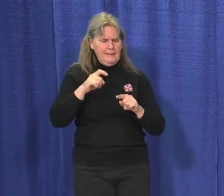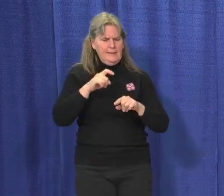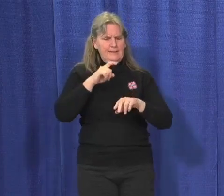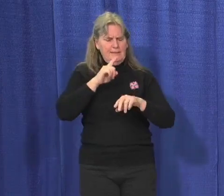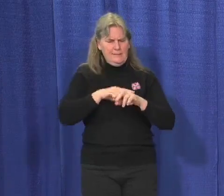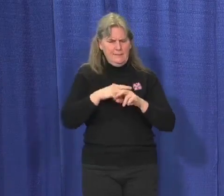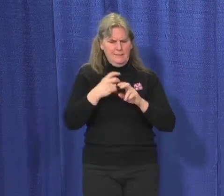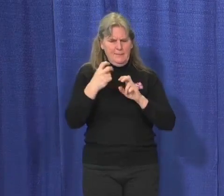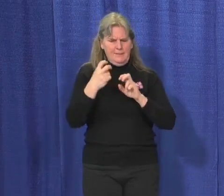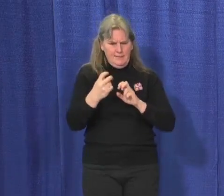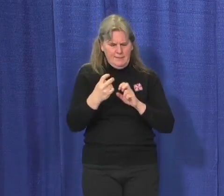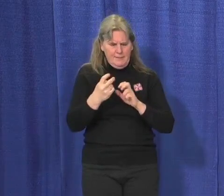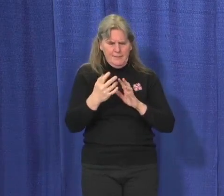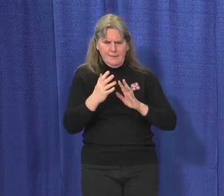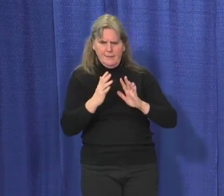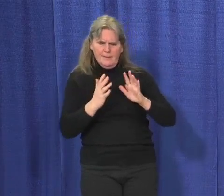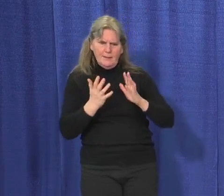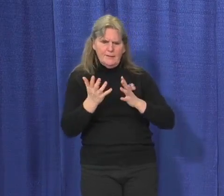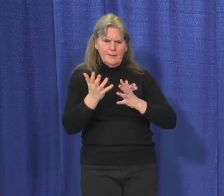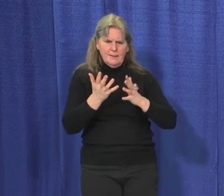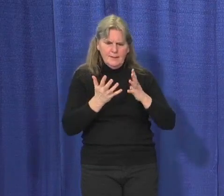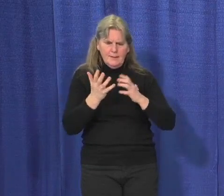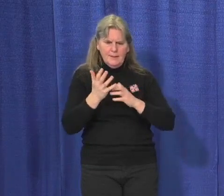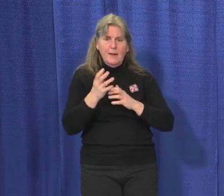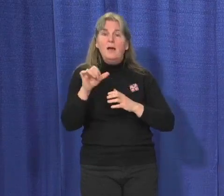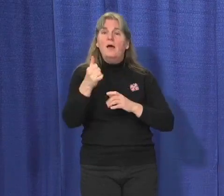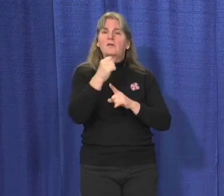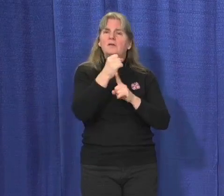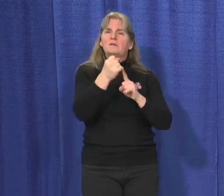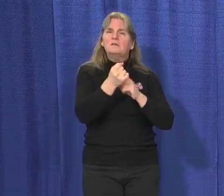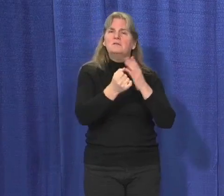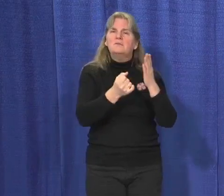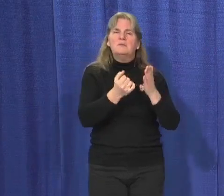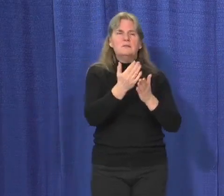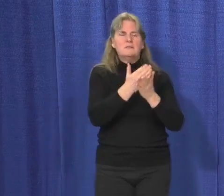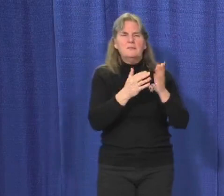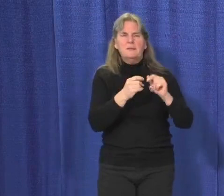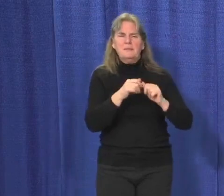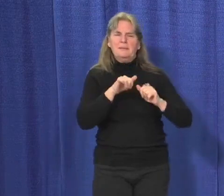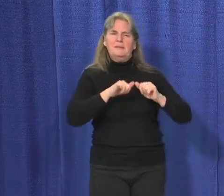conversation. We've had situations were people